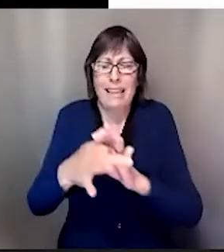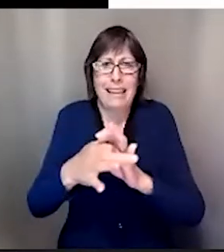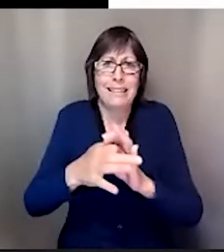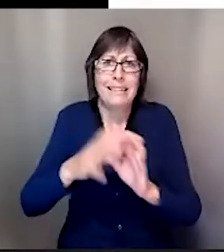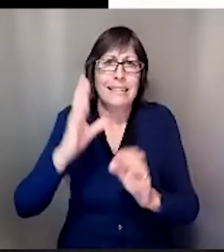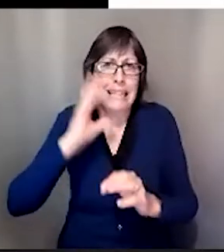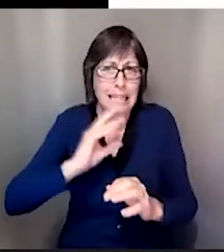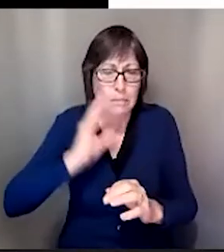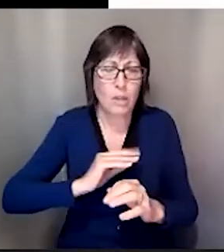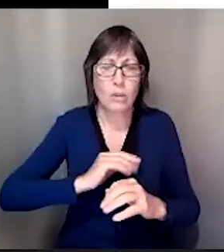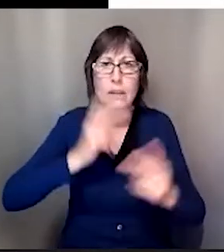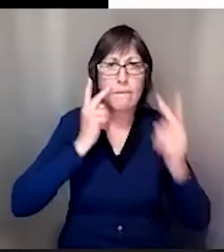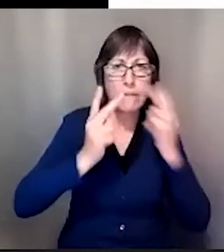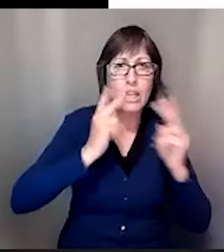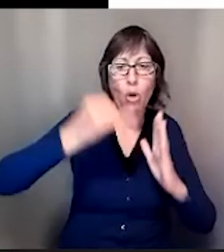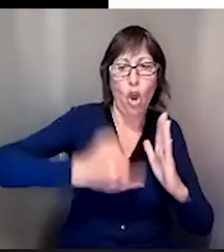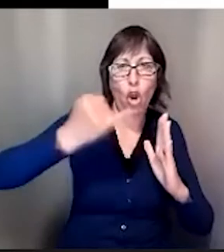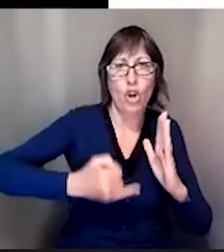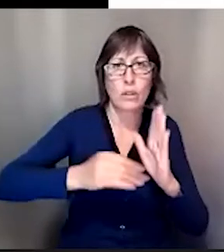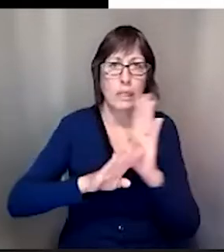or design.